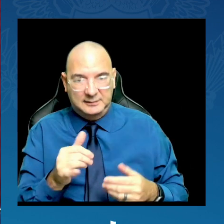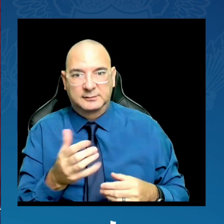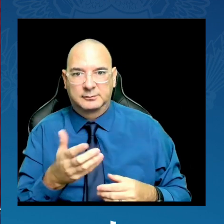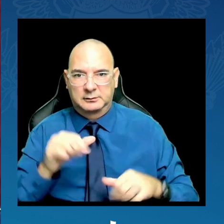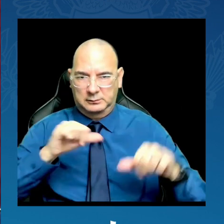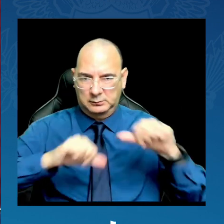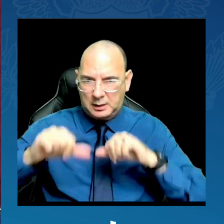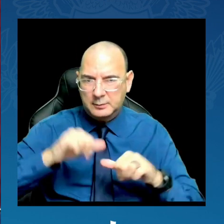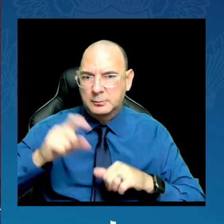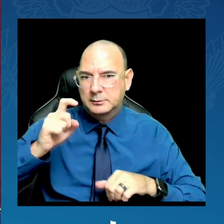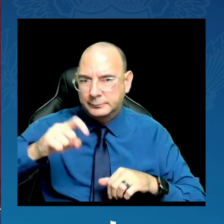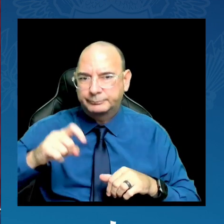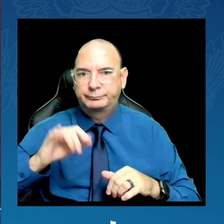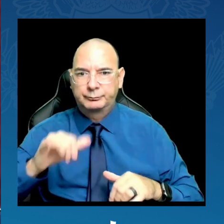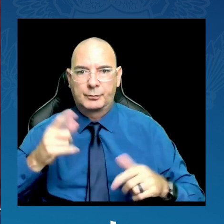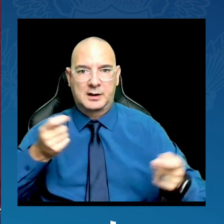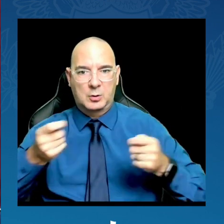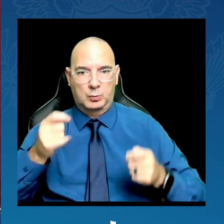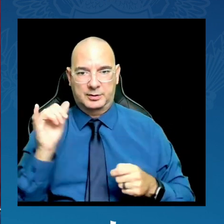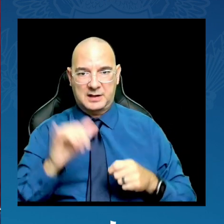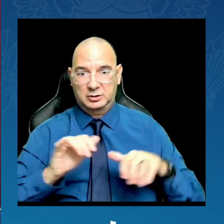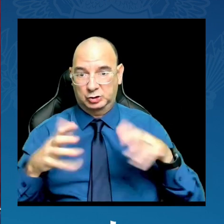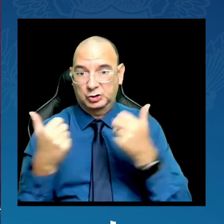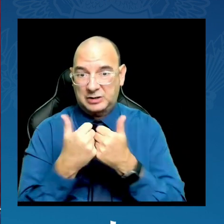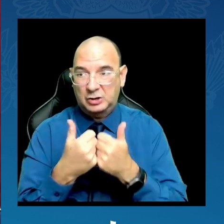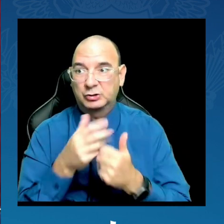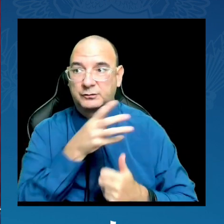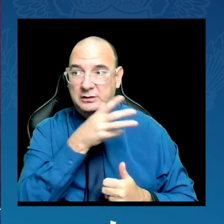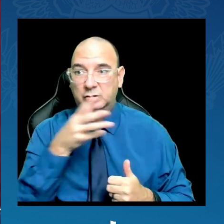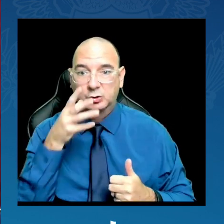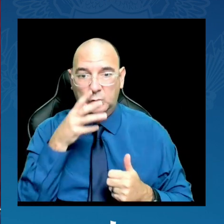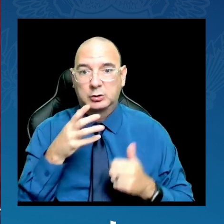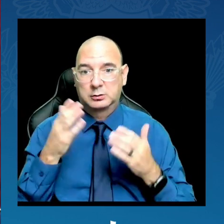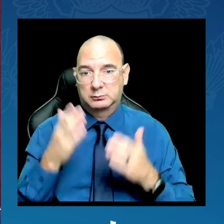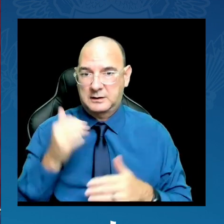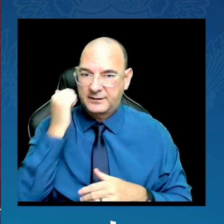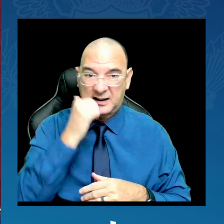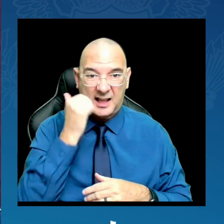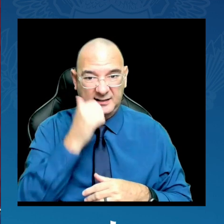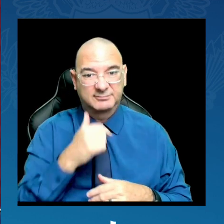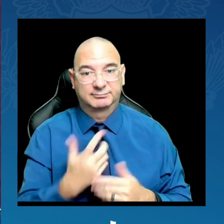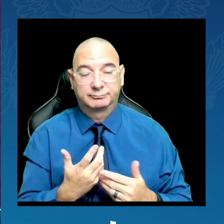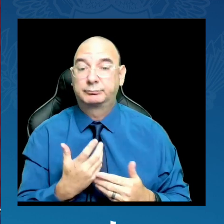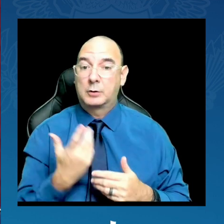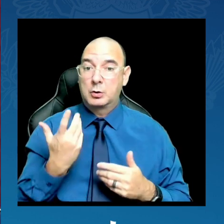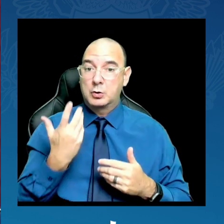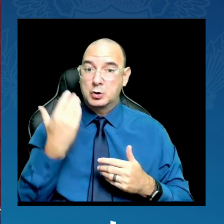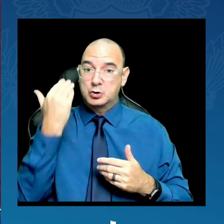the challenges that our farmers face every day. The Vice President: And, you know, the astronauts that I spoke with this morning